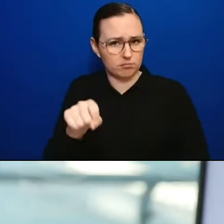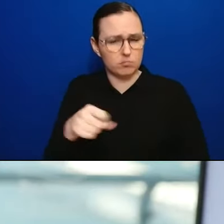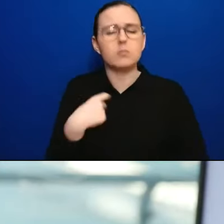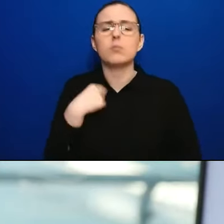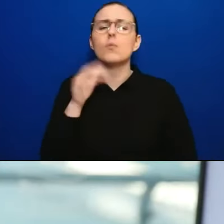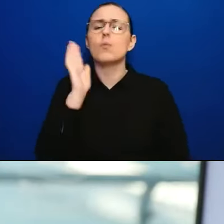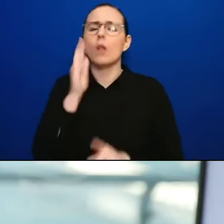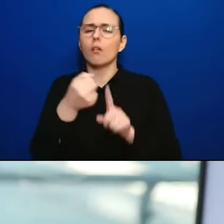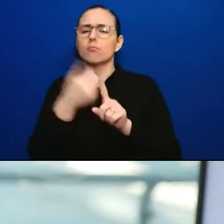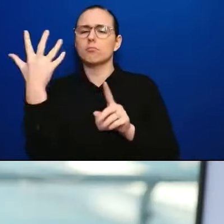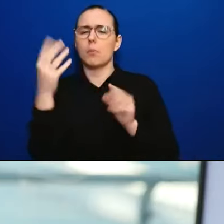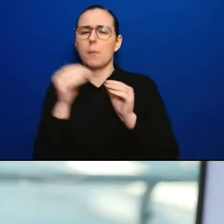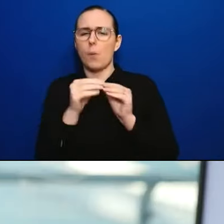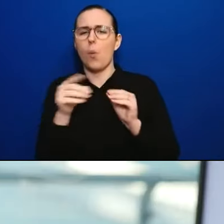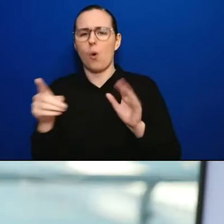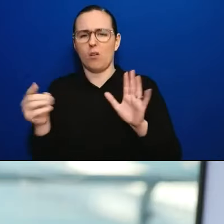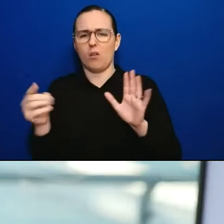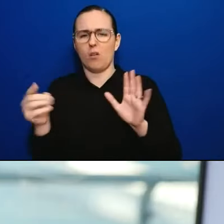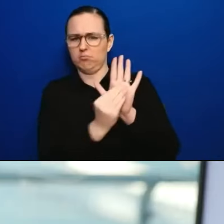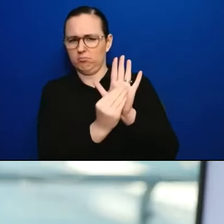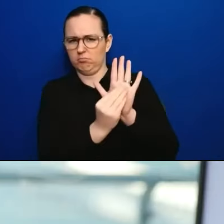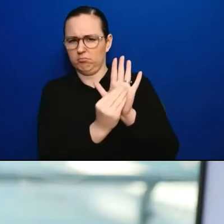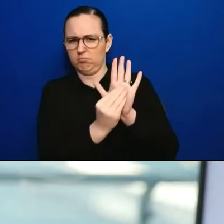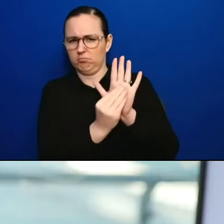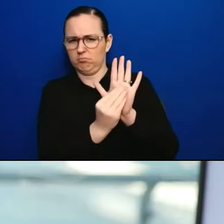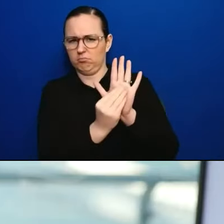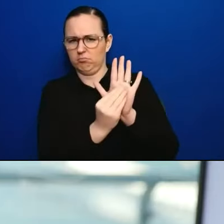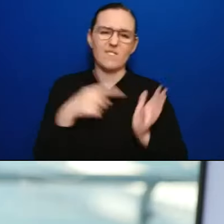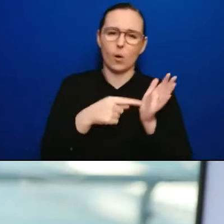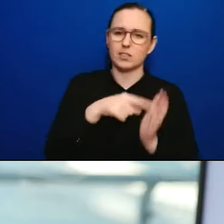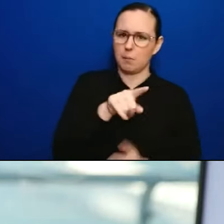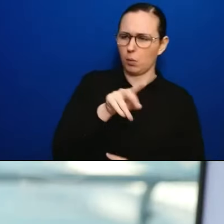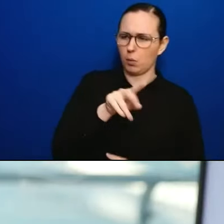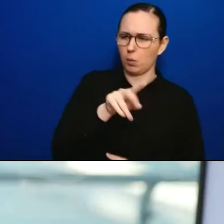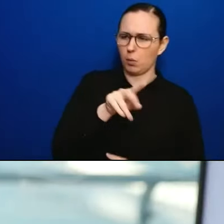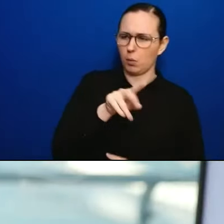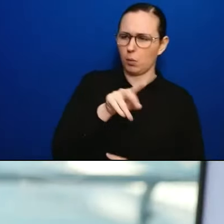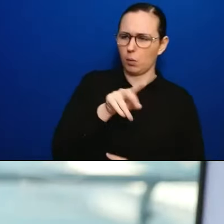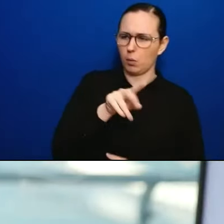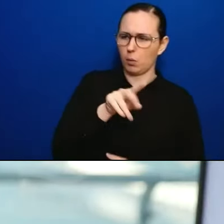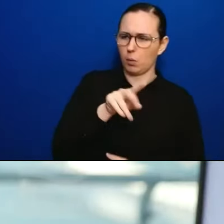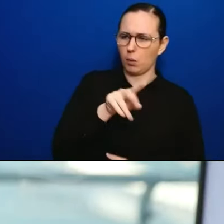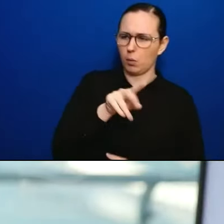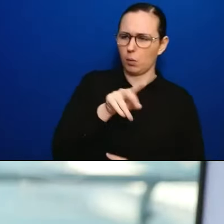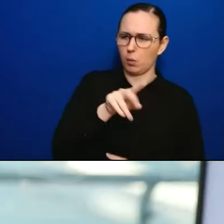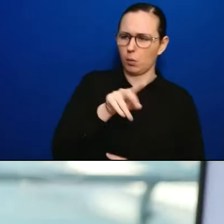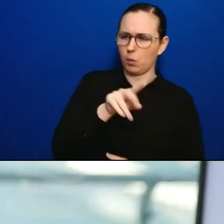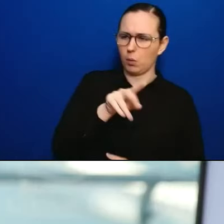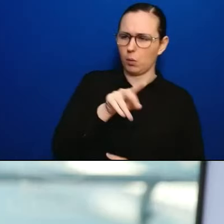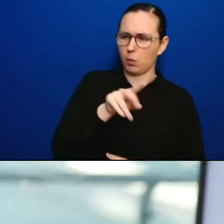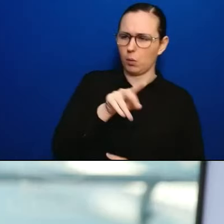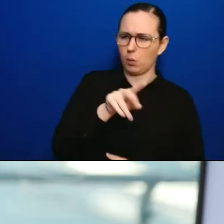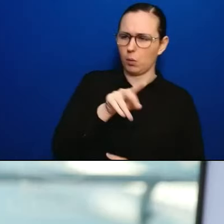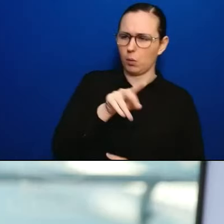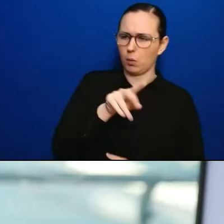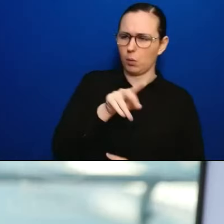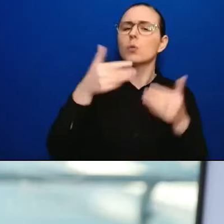testing guidelines and along with this we will be posting later today some of the detailed information for people